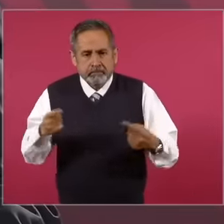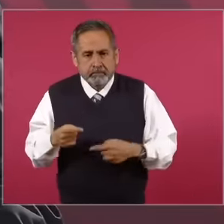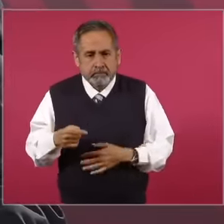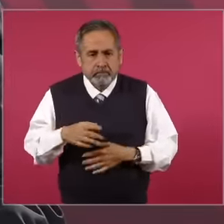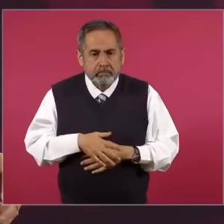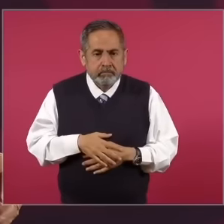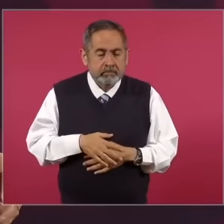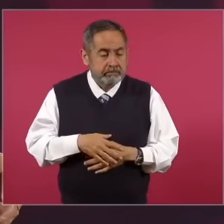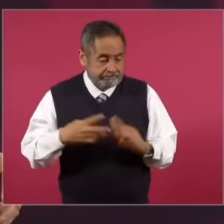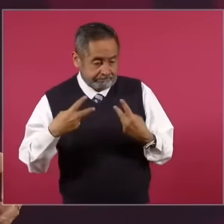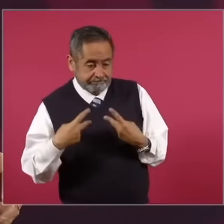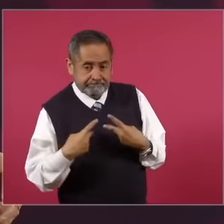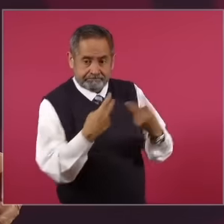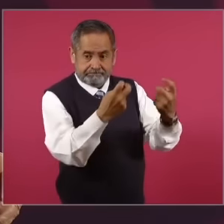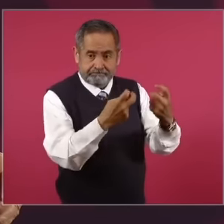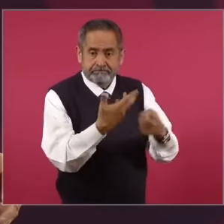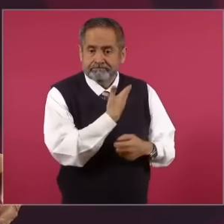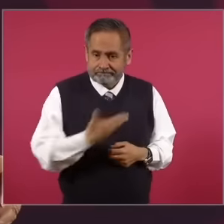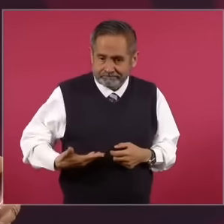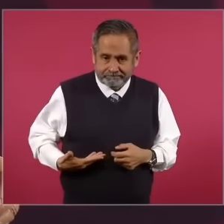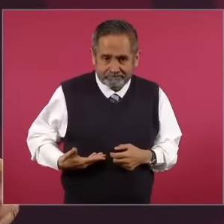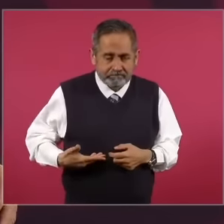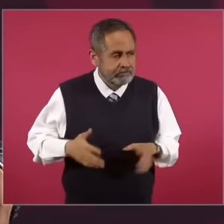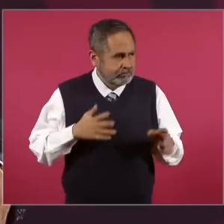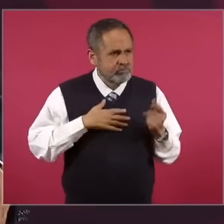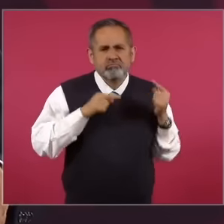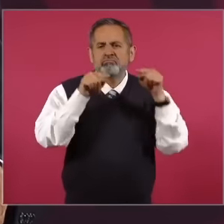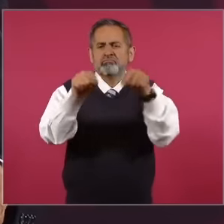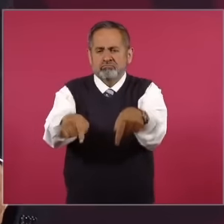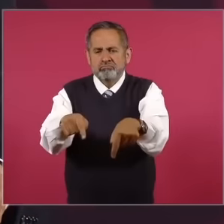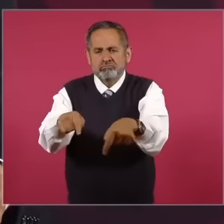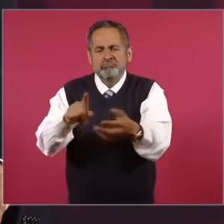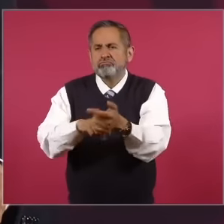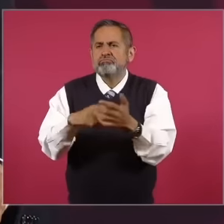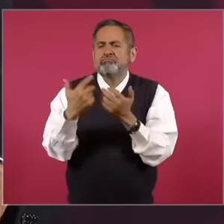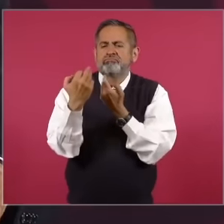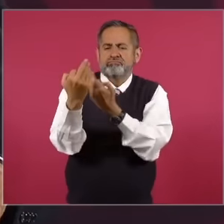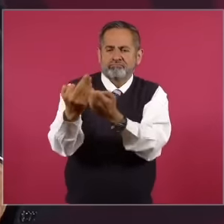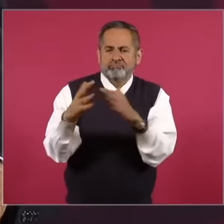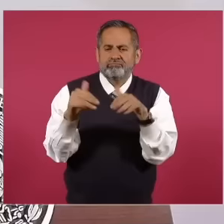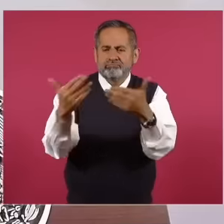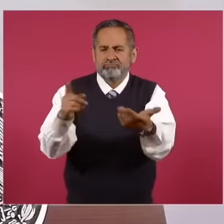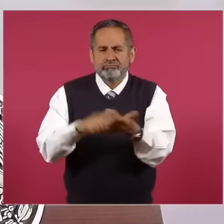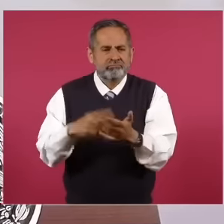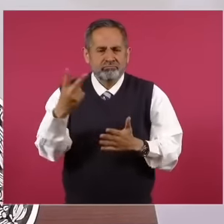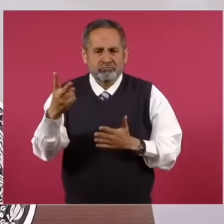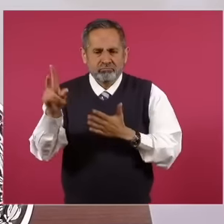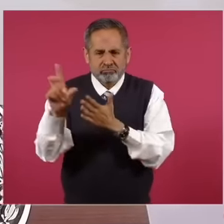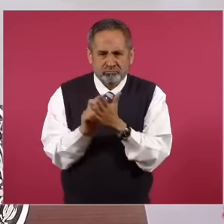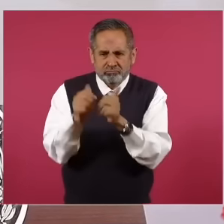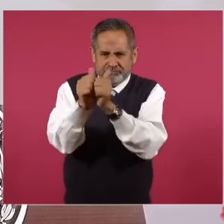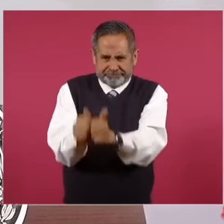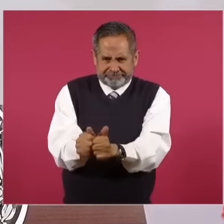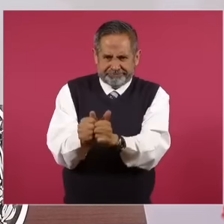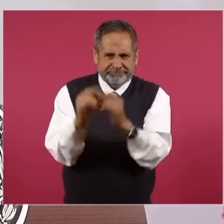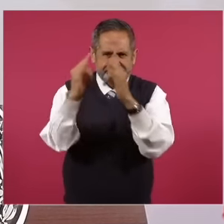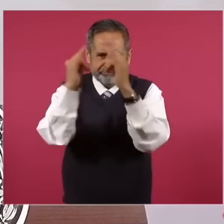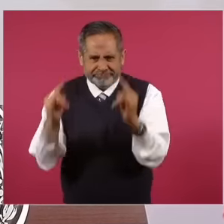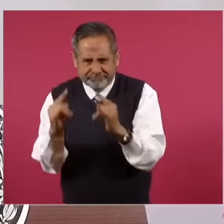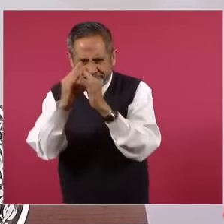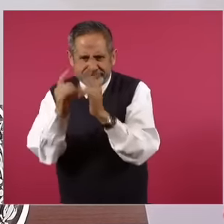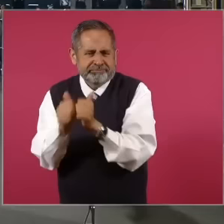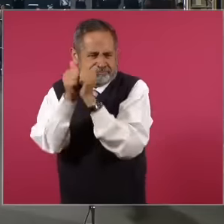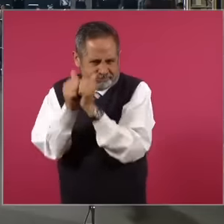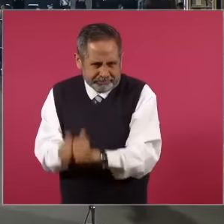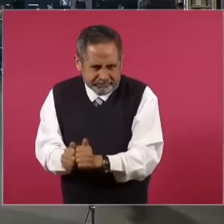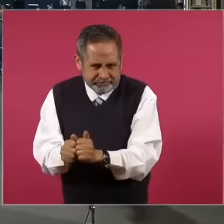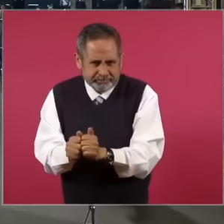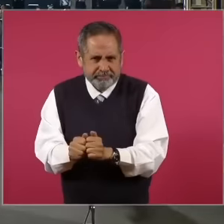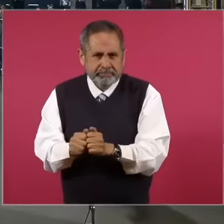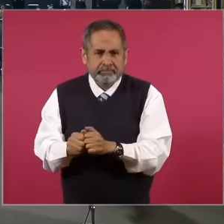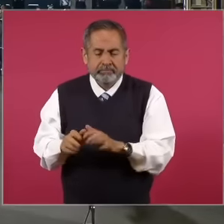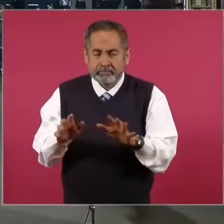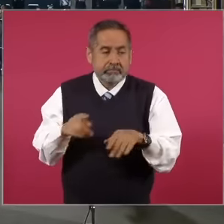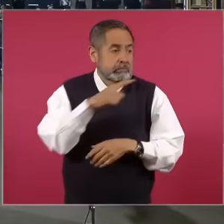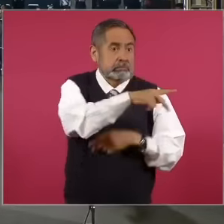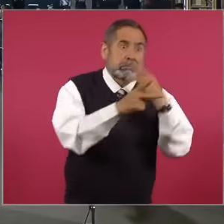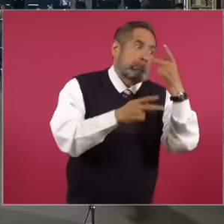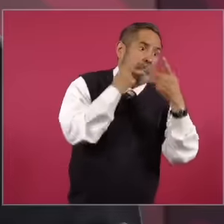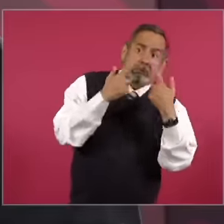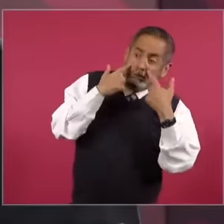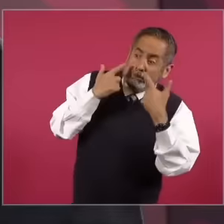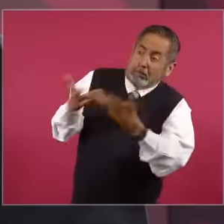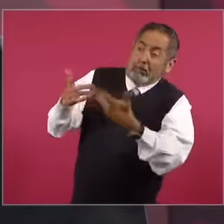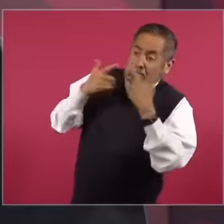we were here for about two months, a scandal to avoid